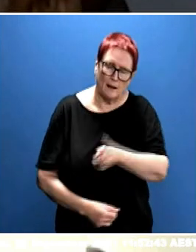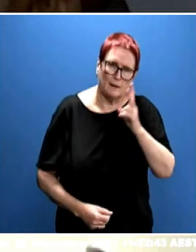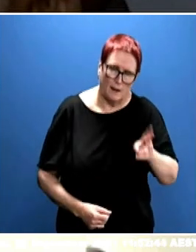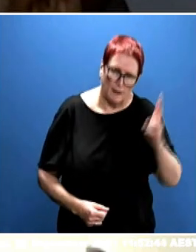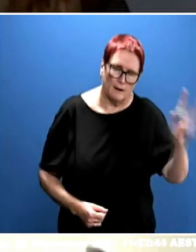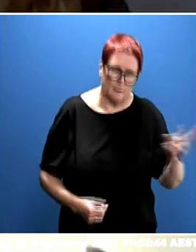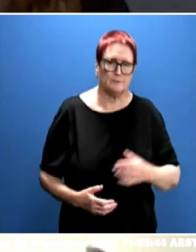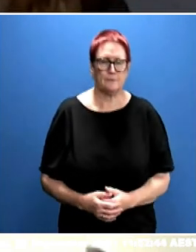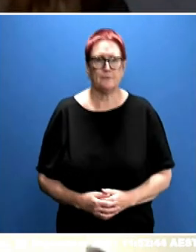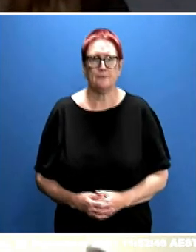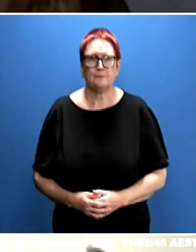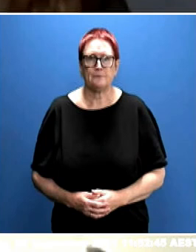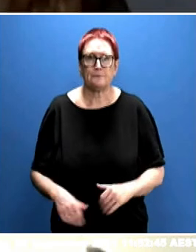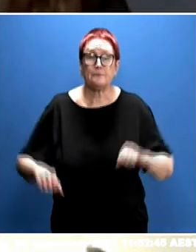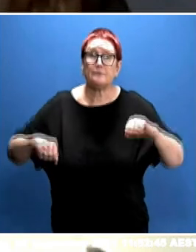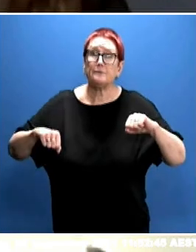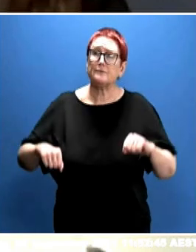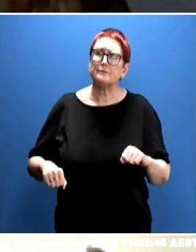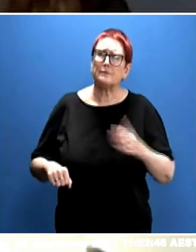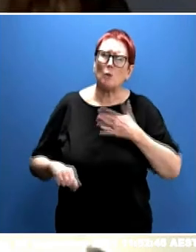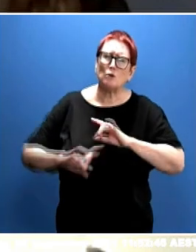Can I clarify something to make sure I understand it.